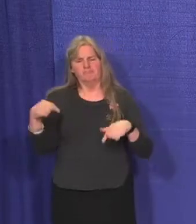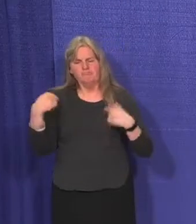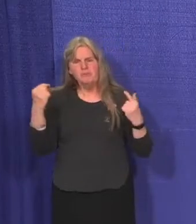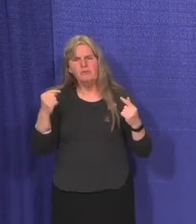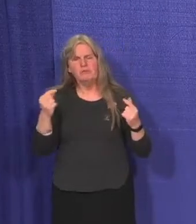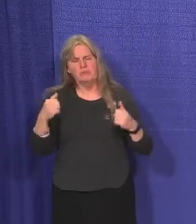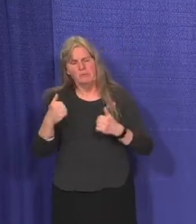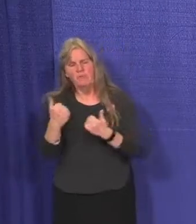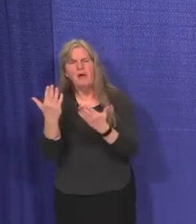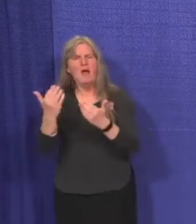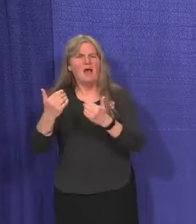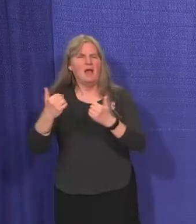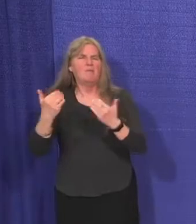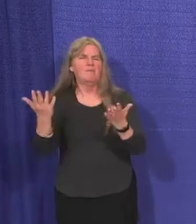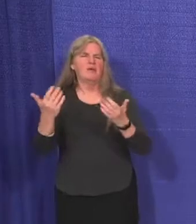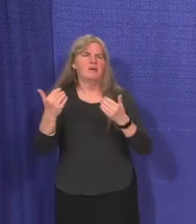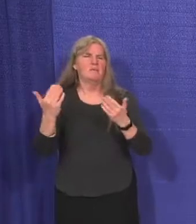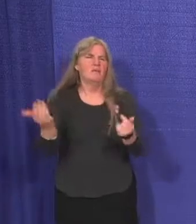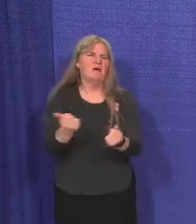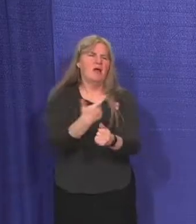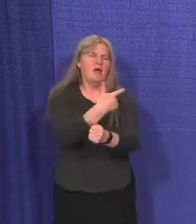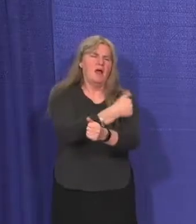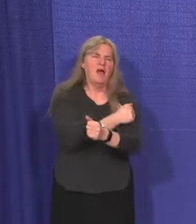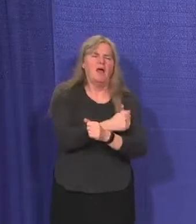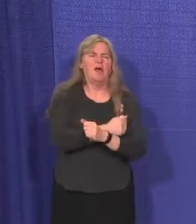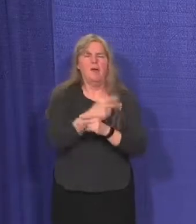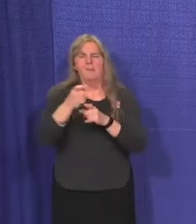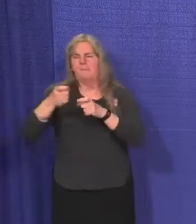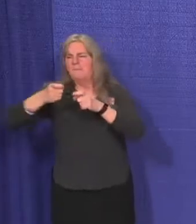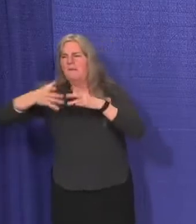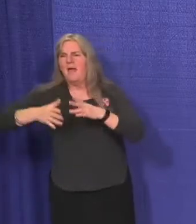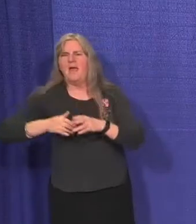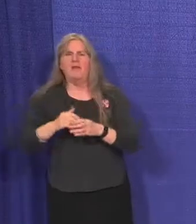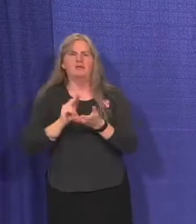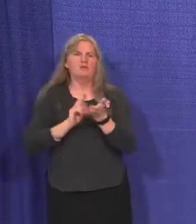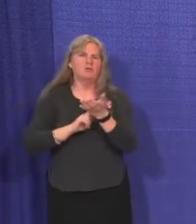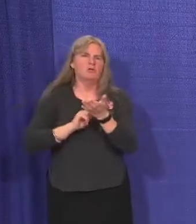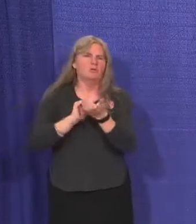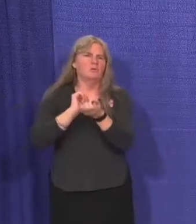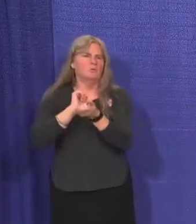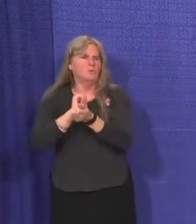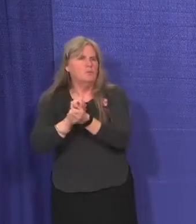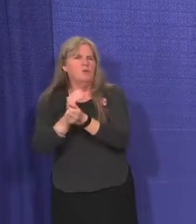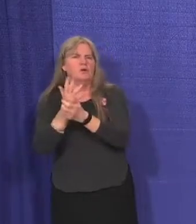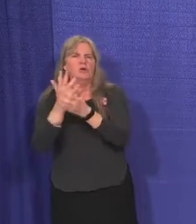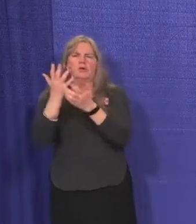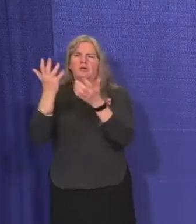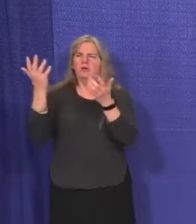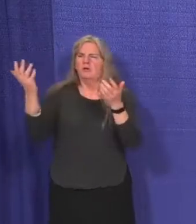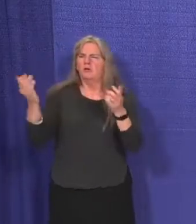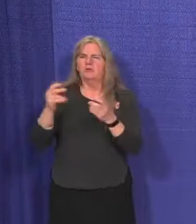And the importance of vaccine in our current situation. In honour of this week let's